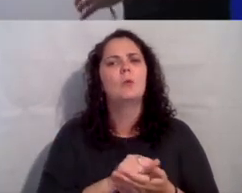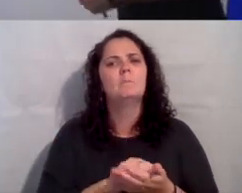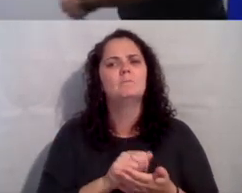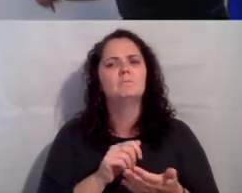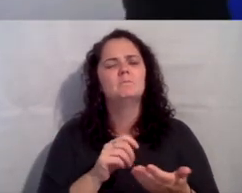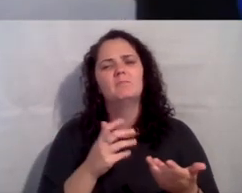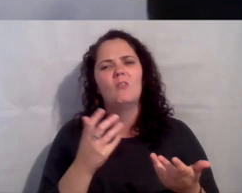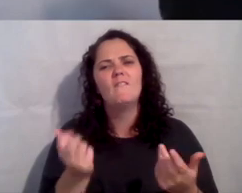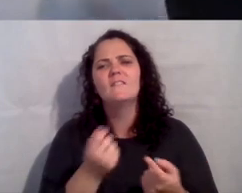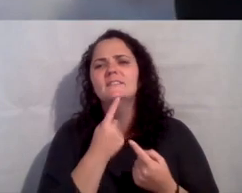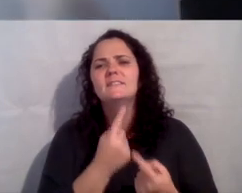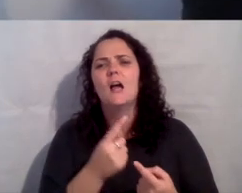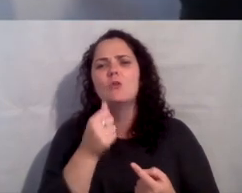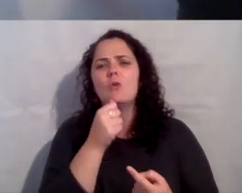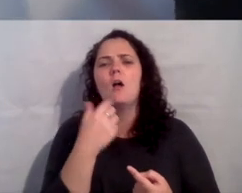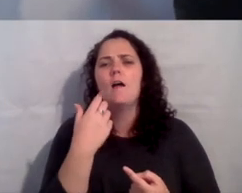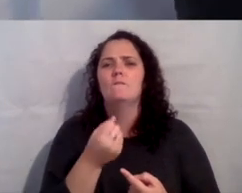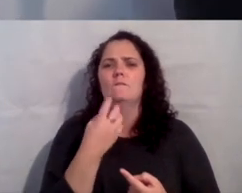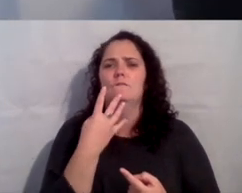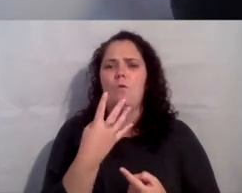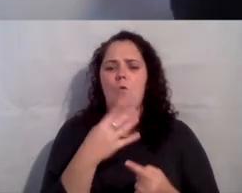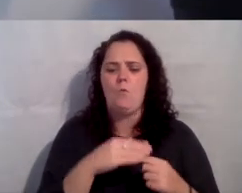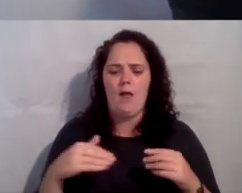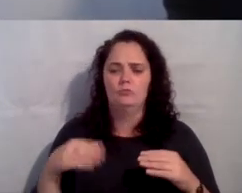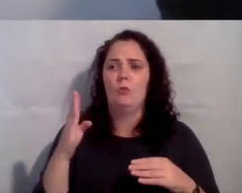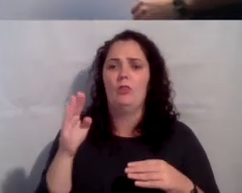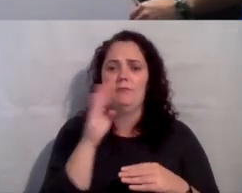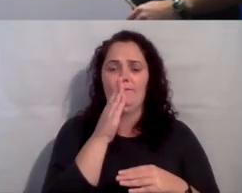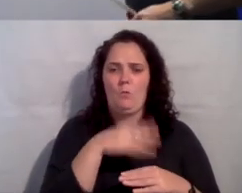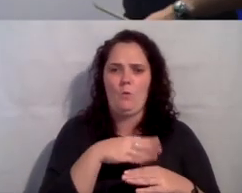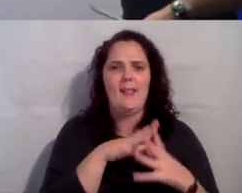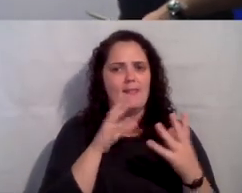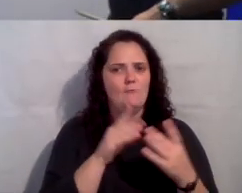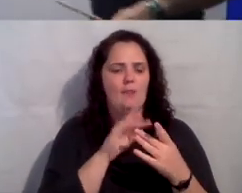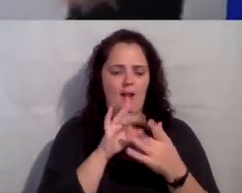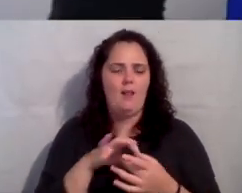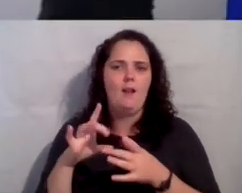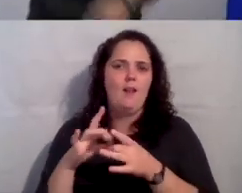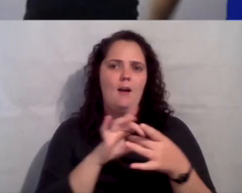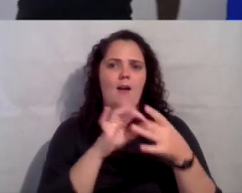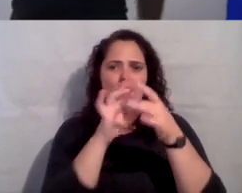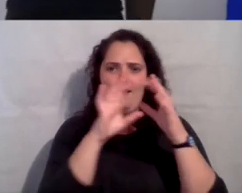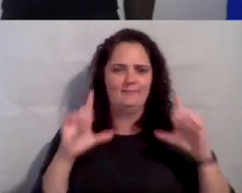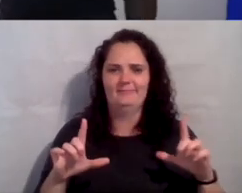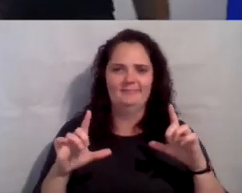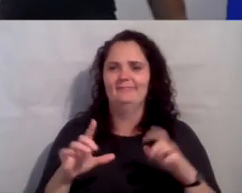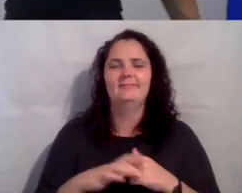with four lines: the top, the bottom, the left and the right. Everything else relates to those four lines. So let's begin with a